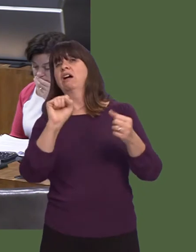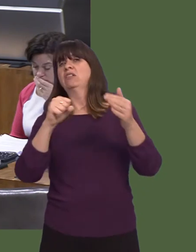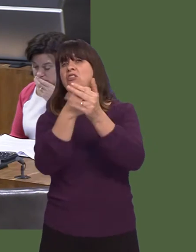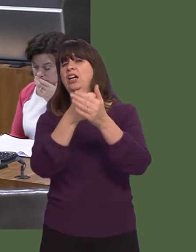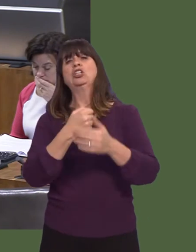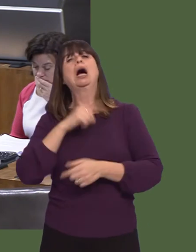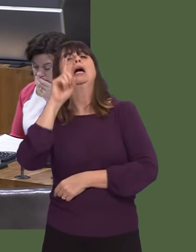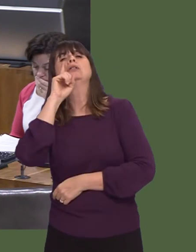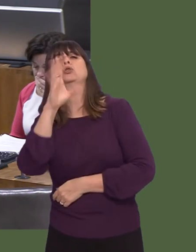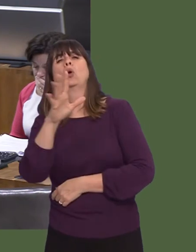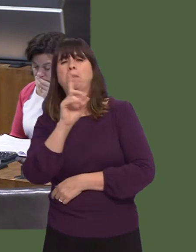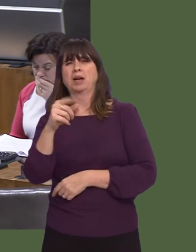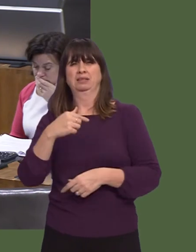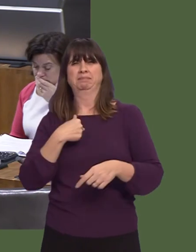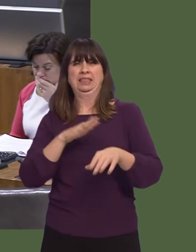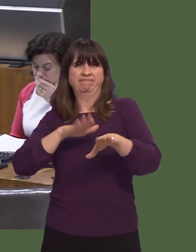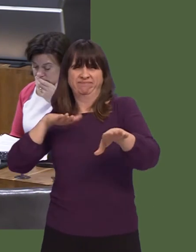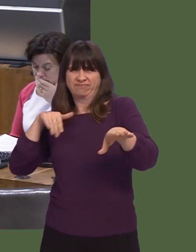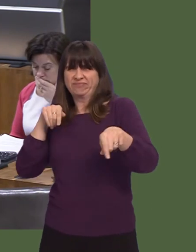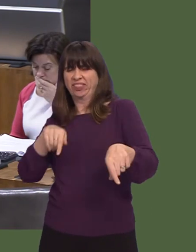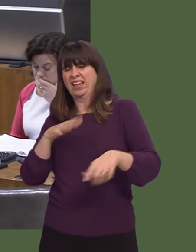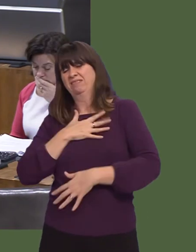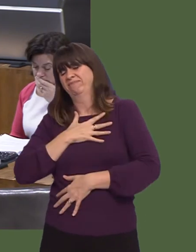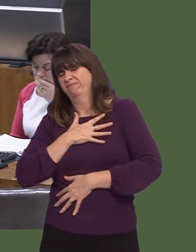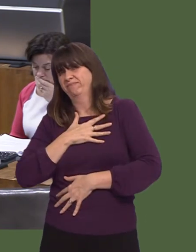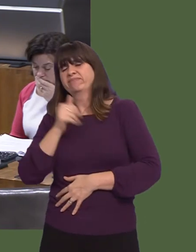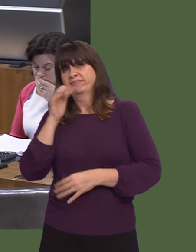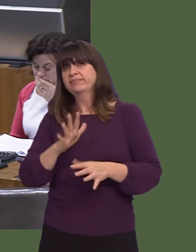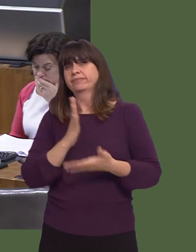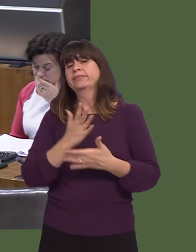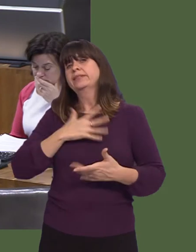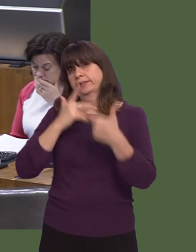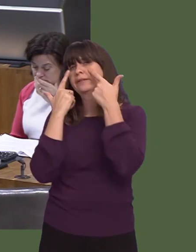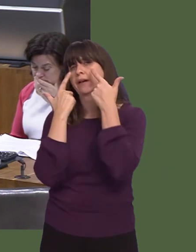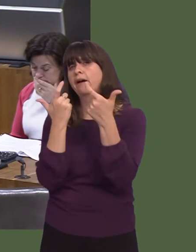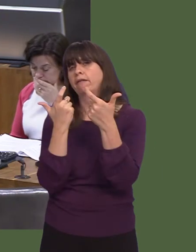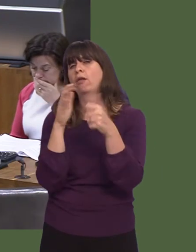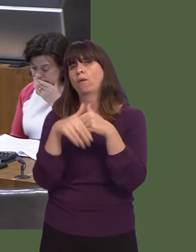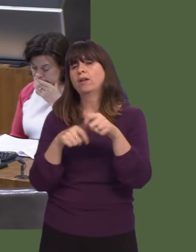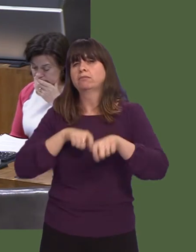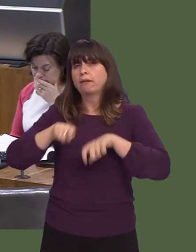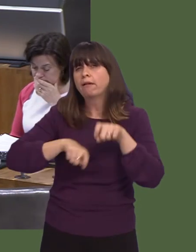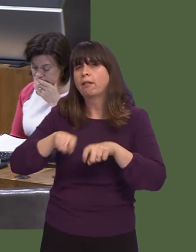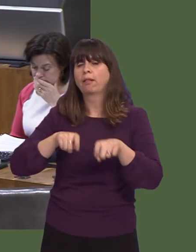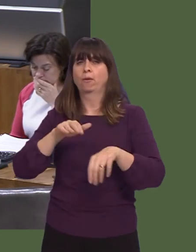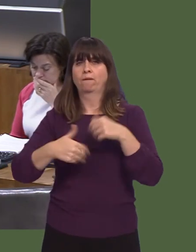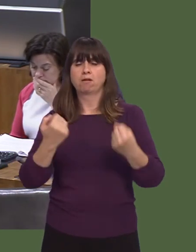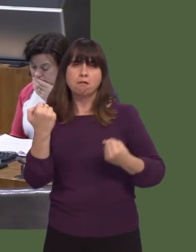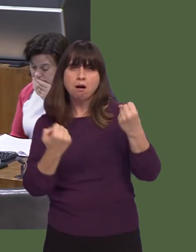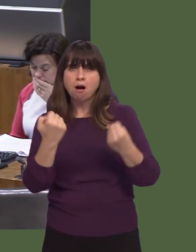to say that great care needs to be taken when cyclists and cars use the same road. It's